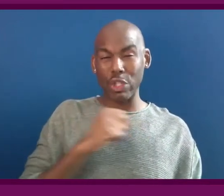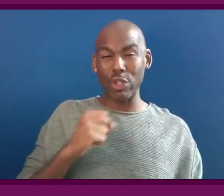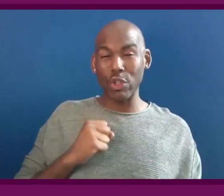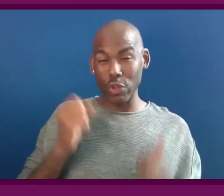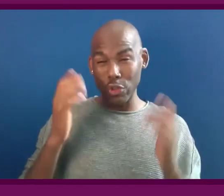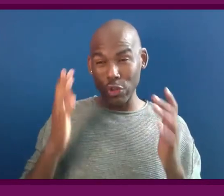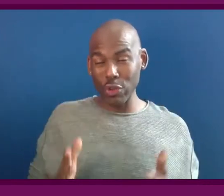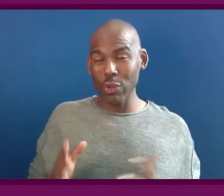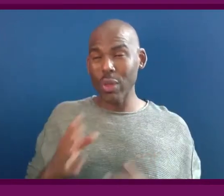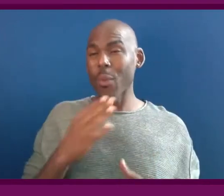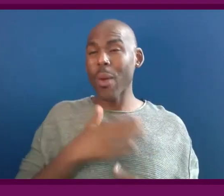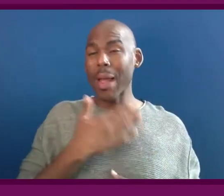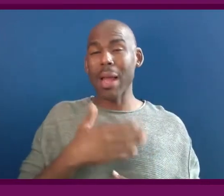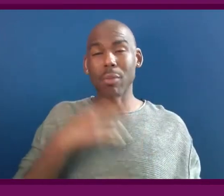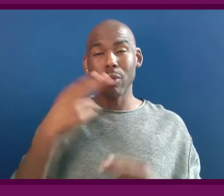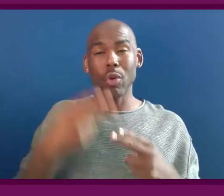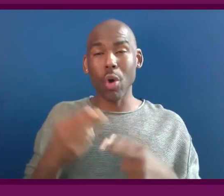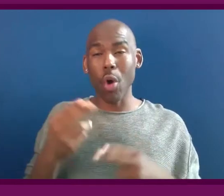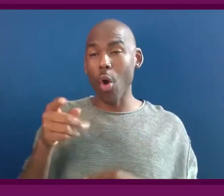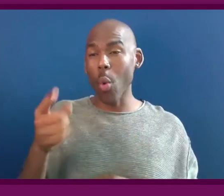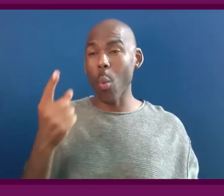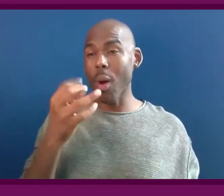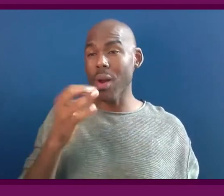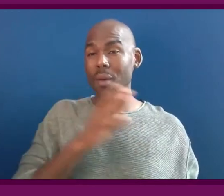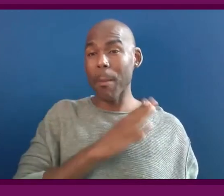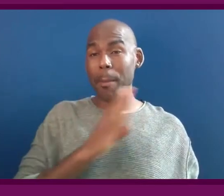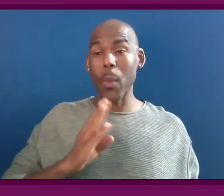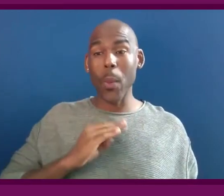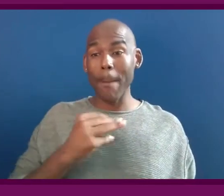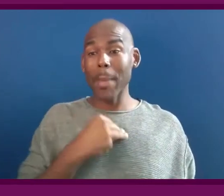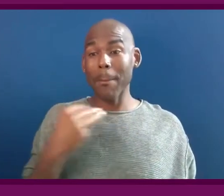And we are also so happy to call her one of our board members here at WID.